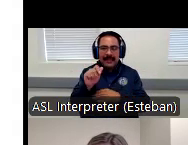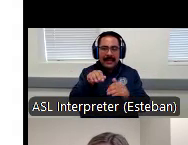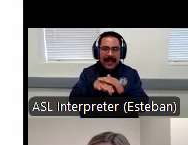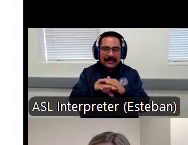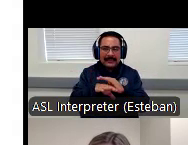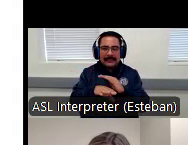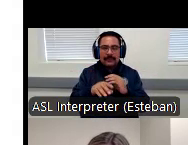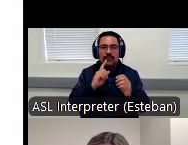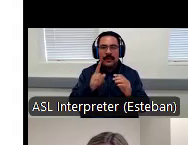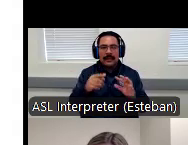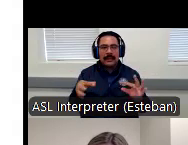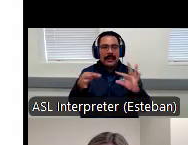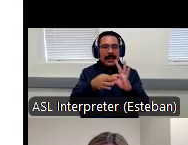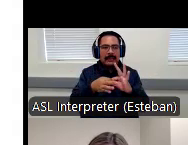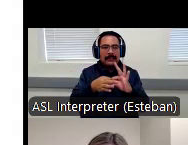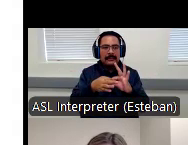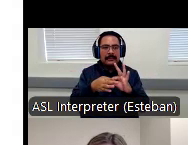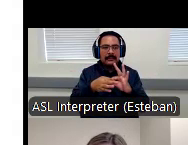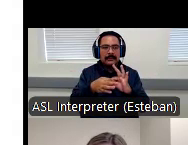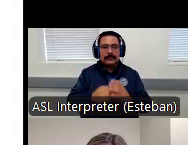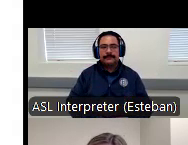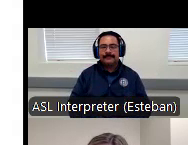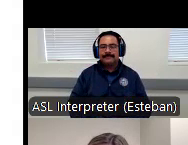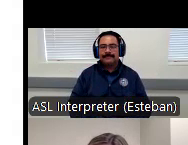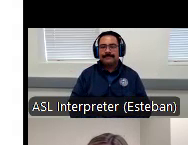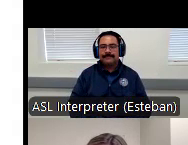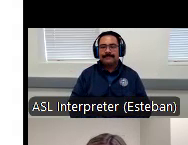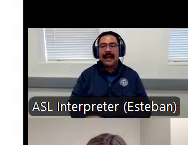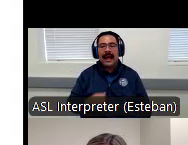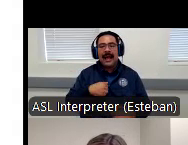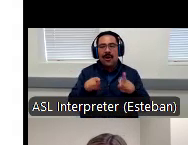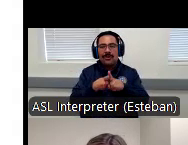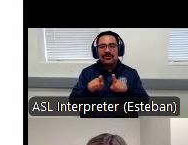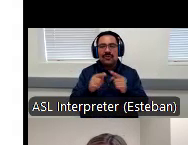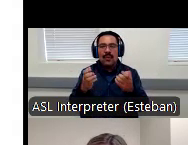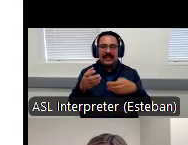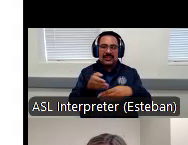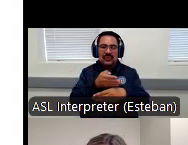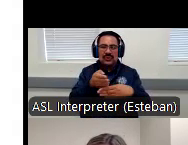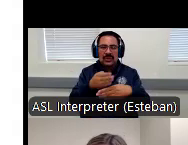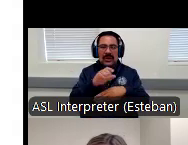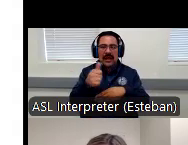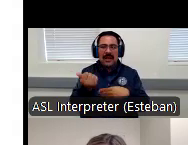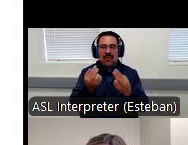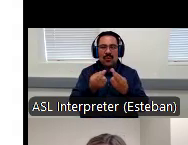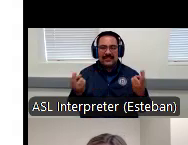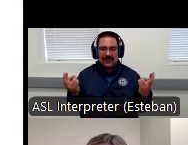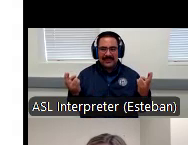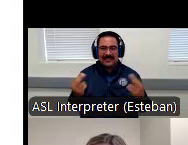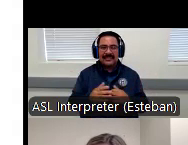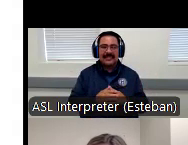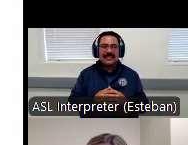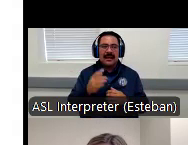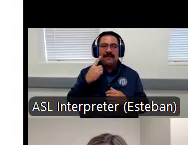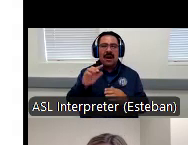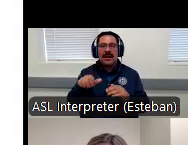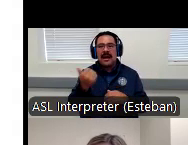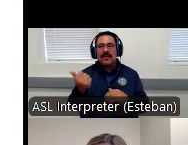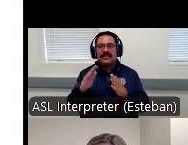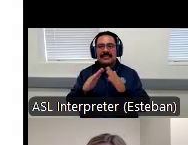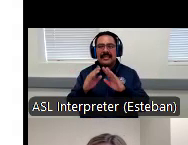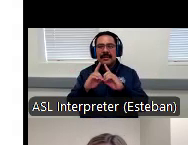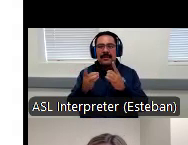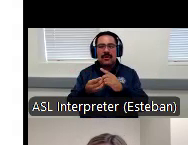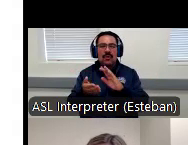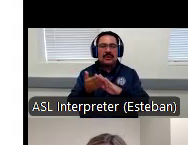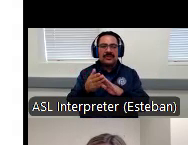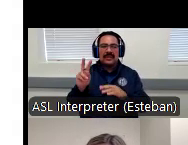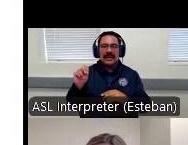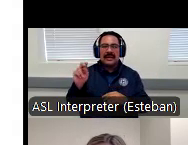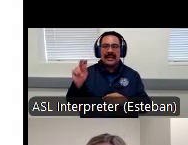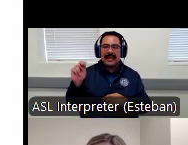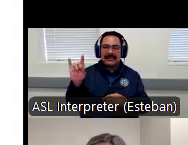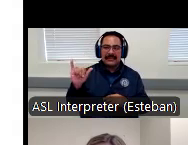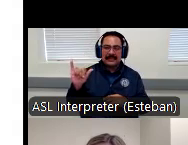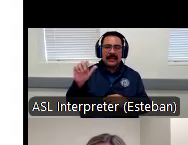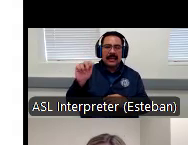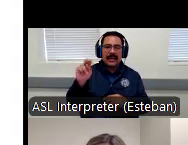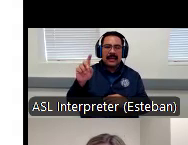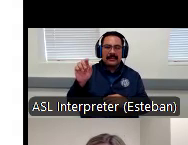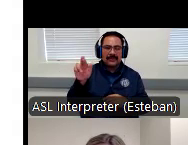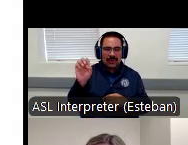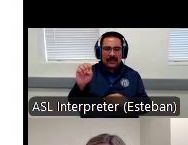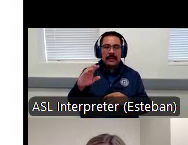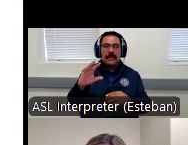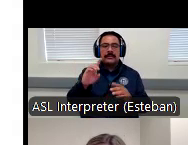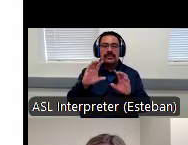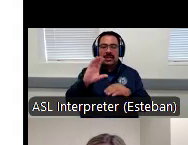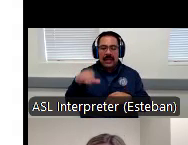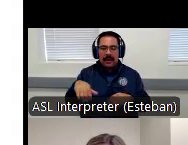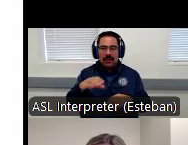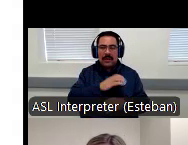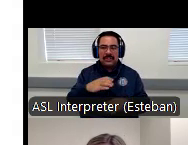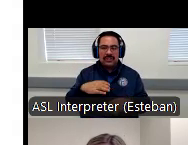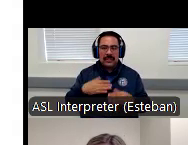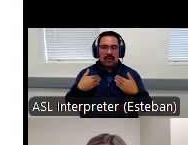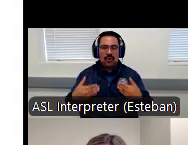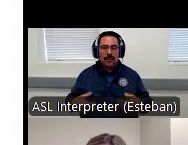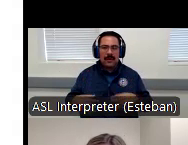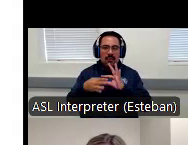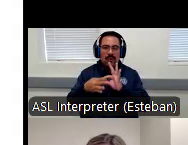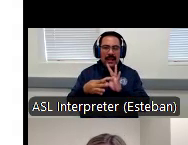connected. I also wanted to share another visual about Commissioner Nancy Andrade and the Chicago